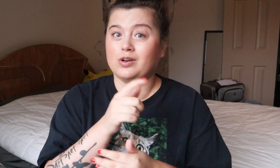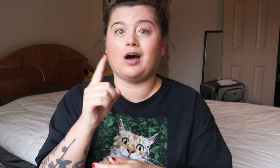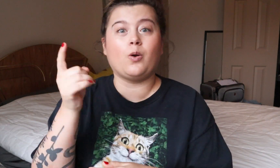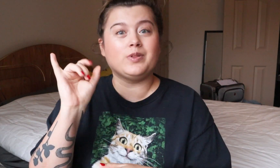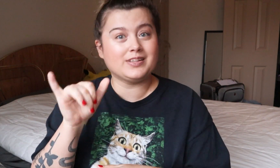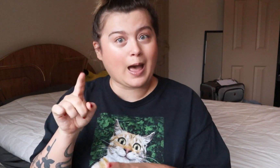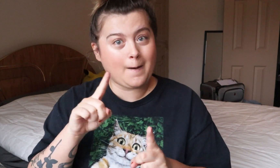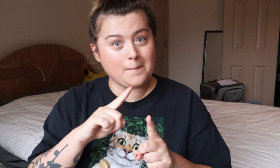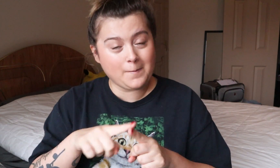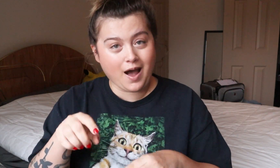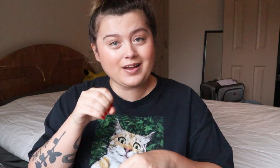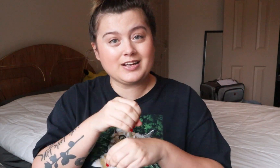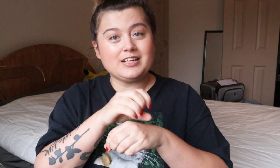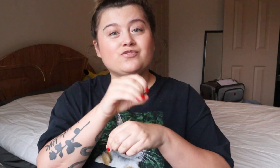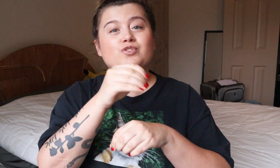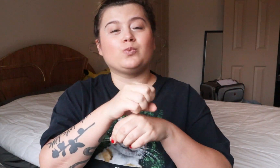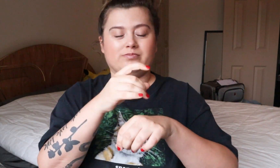Not only that but influencer-